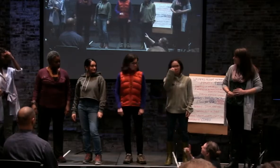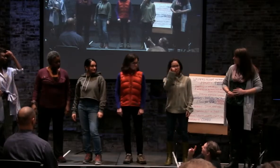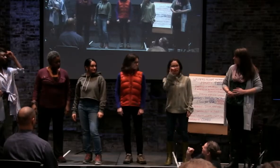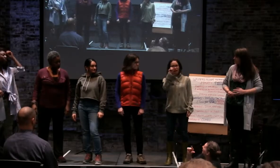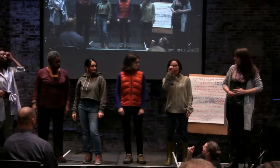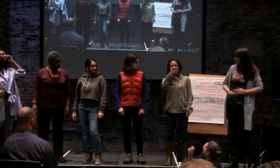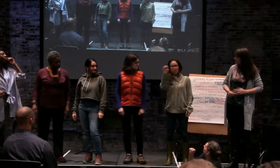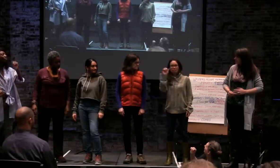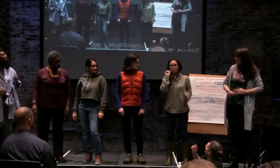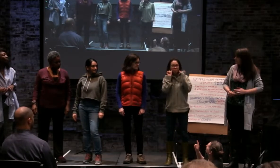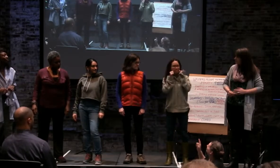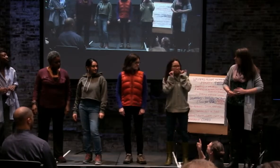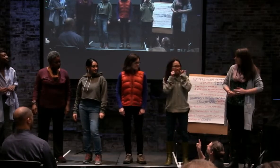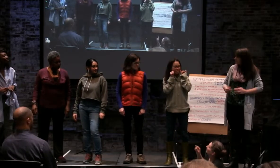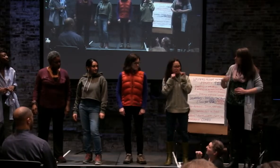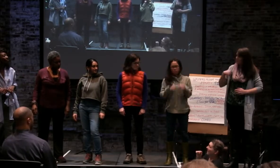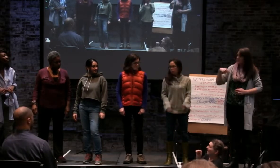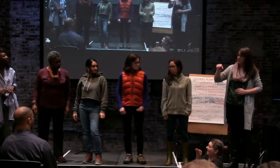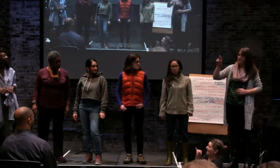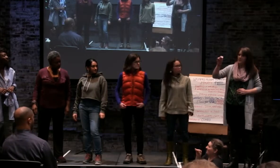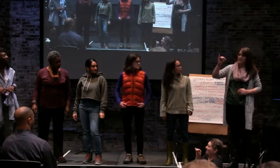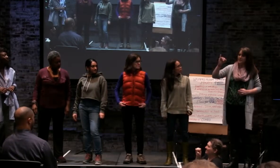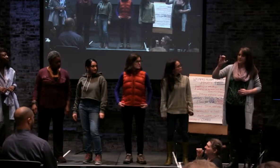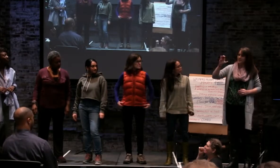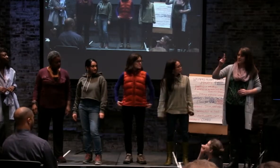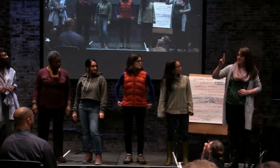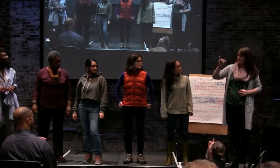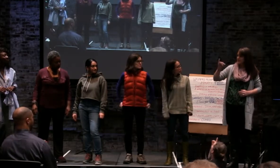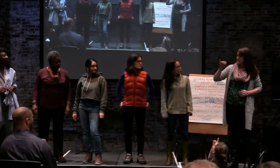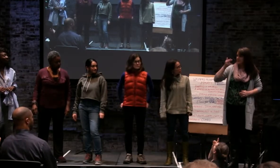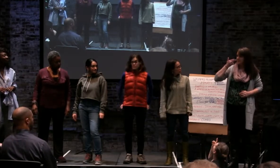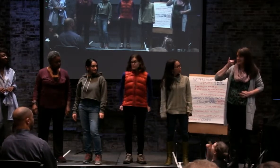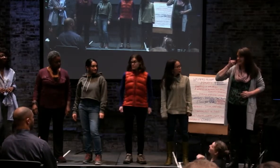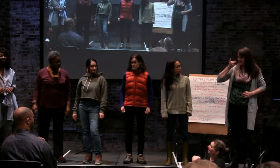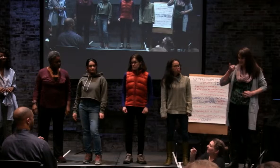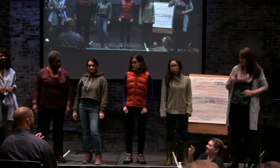I am Kaylin. I am Amy. And I am Nicky.